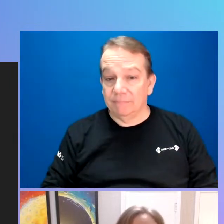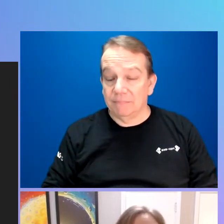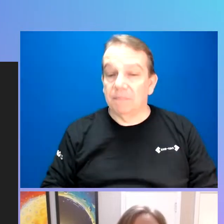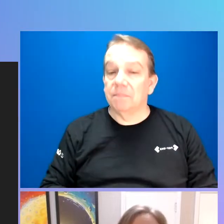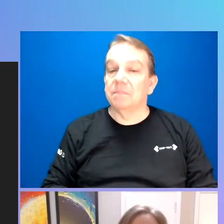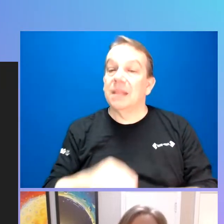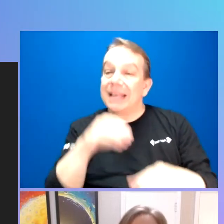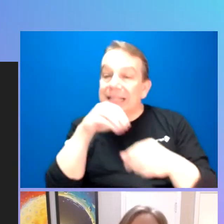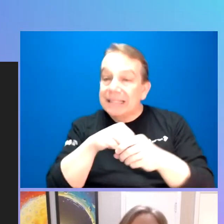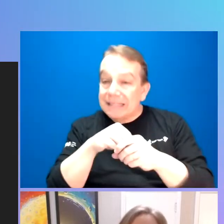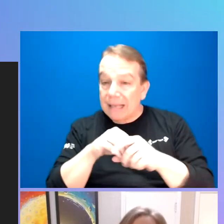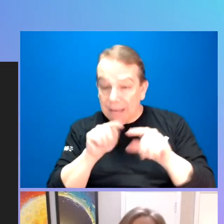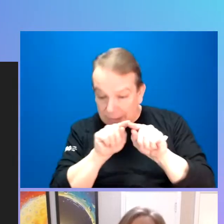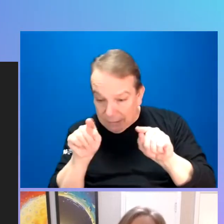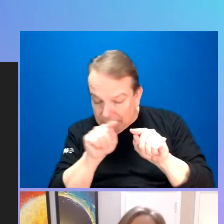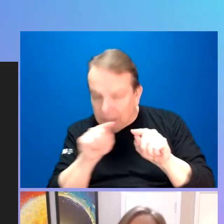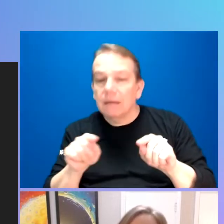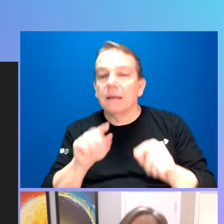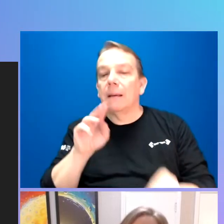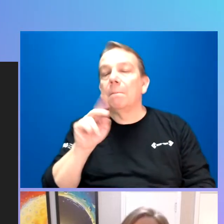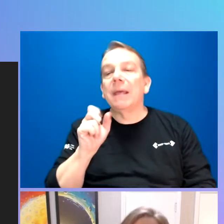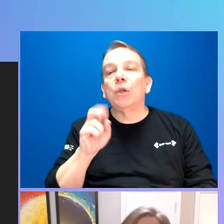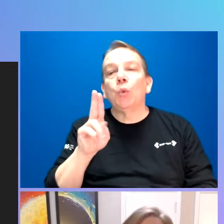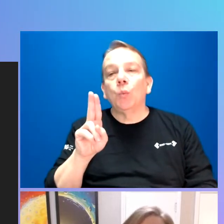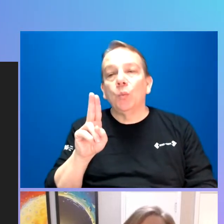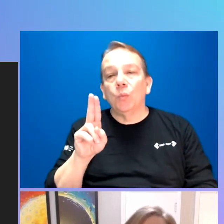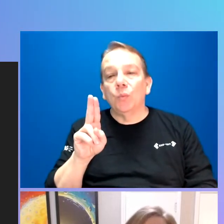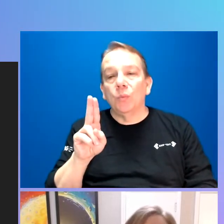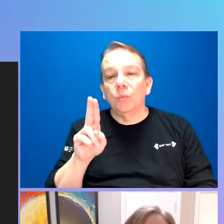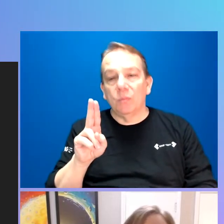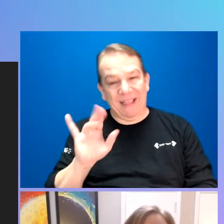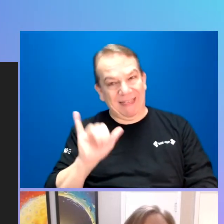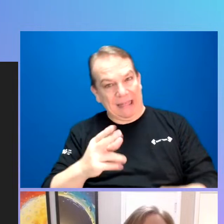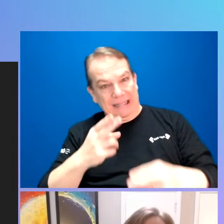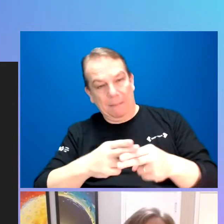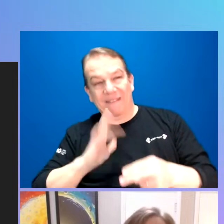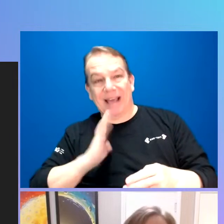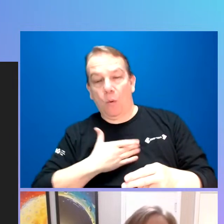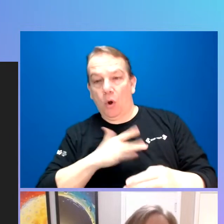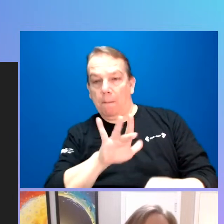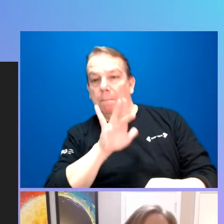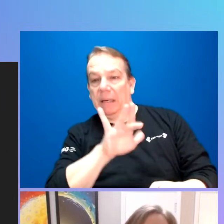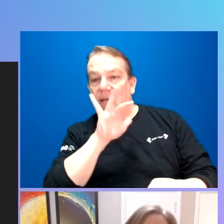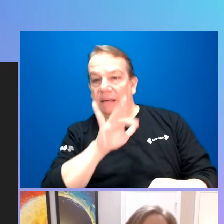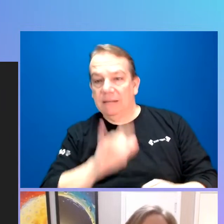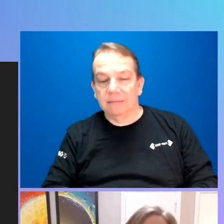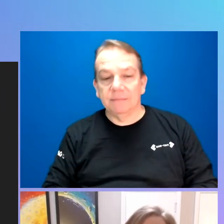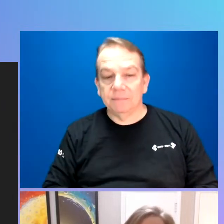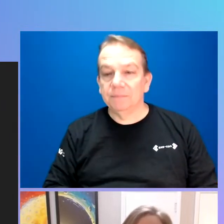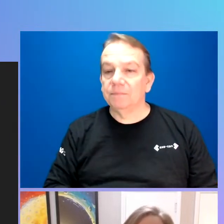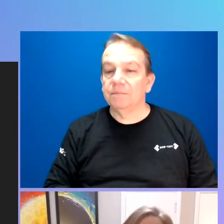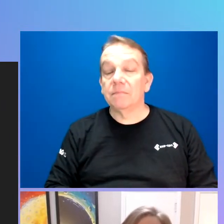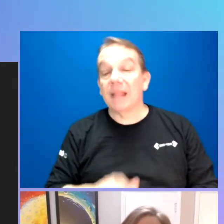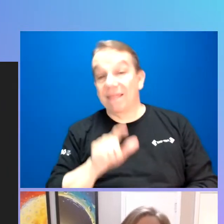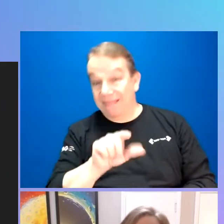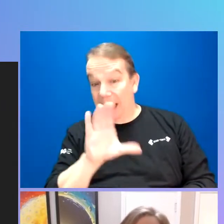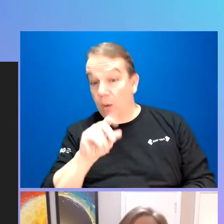is the word menu. This is the name of our button, the same piece of code that tells the